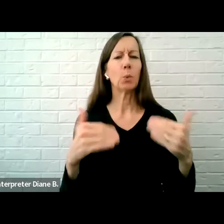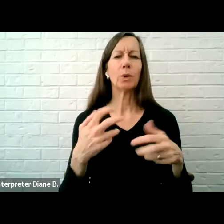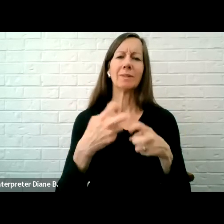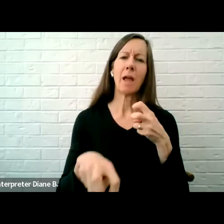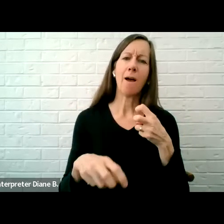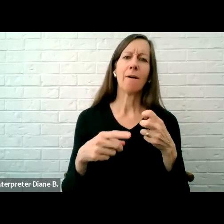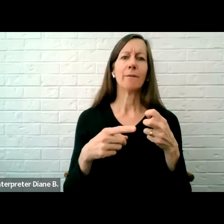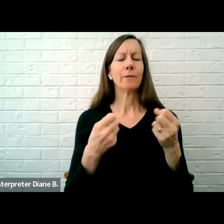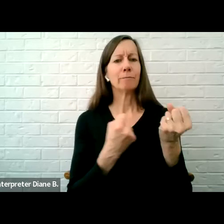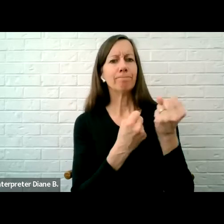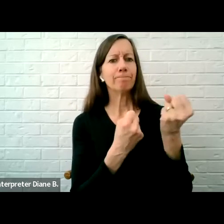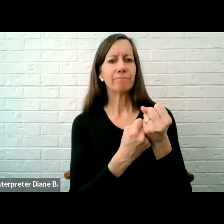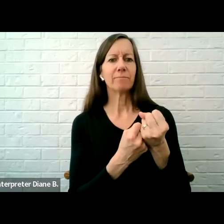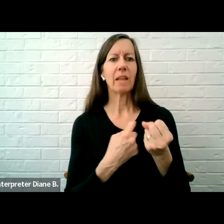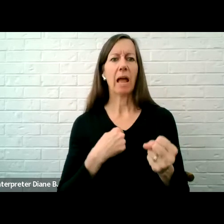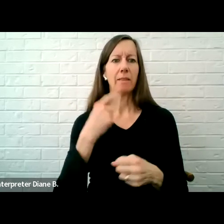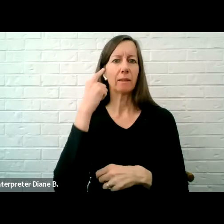advocacy. I think that's what Teresa spoke to, and getting